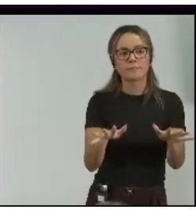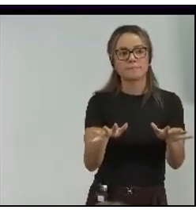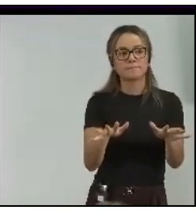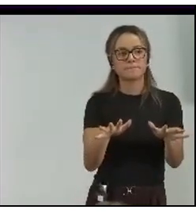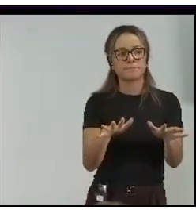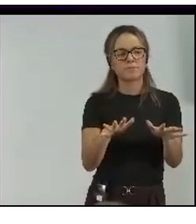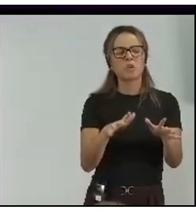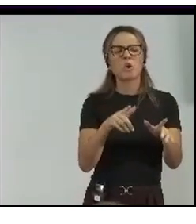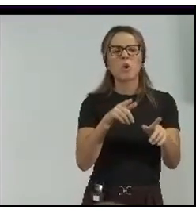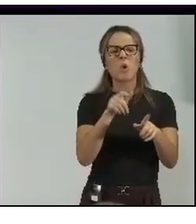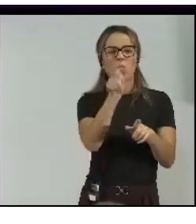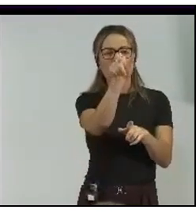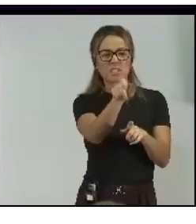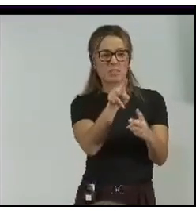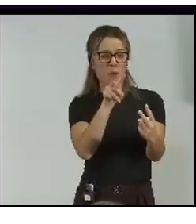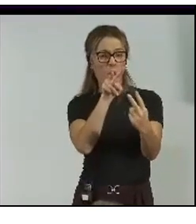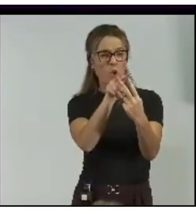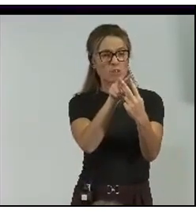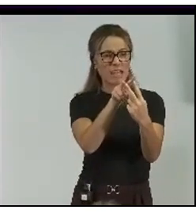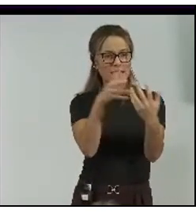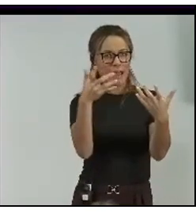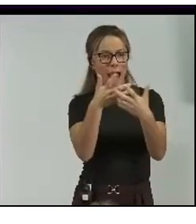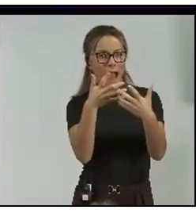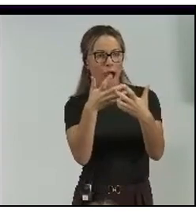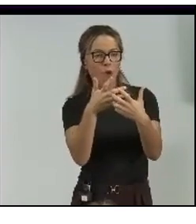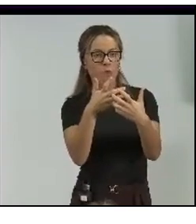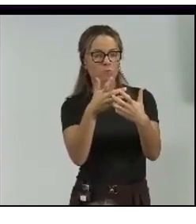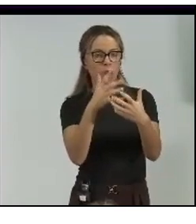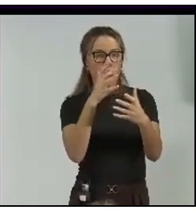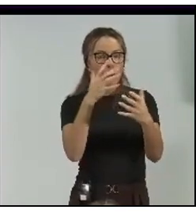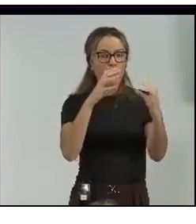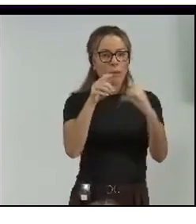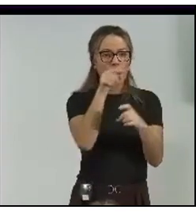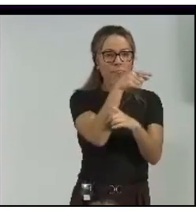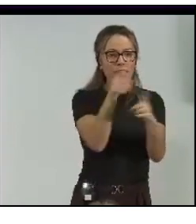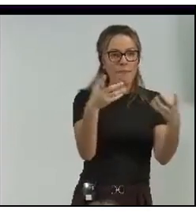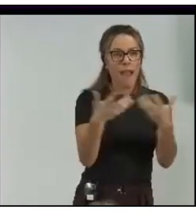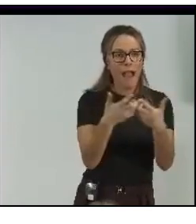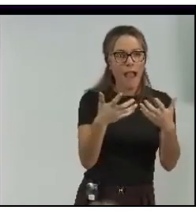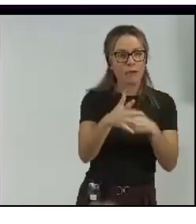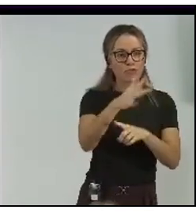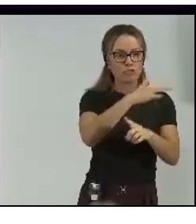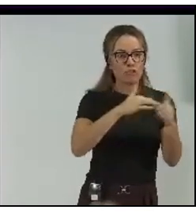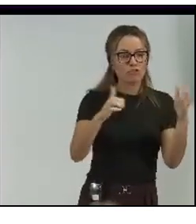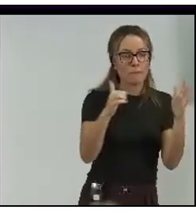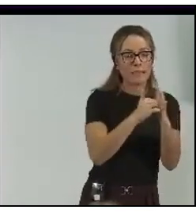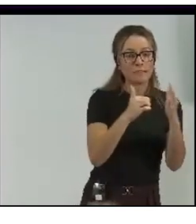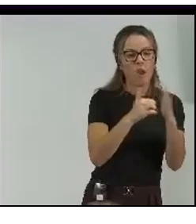of communication that we have, you know, social media, the landing page where we're directing